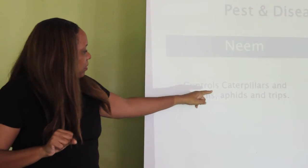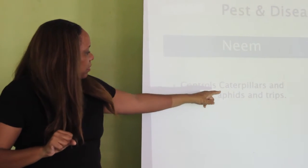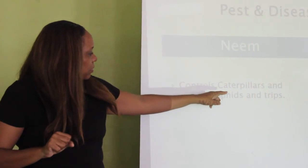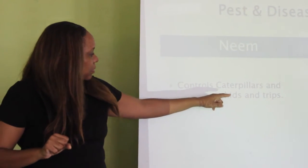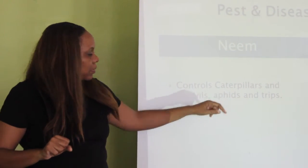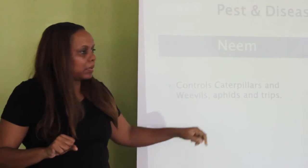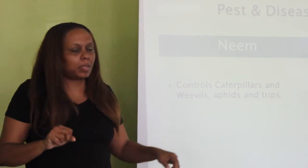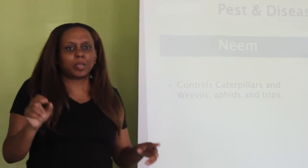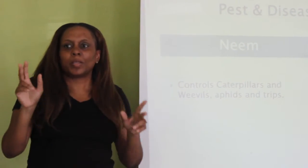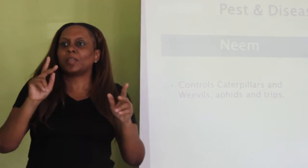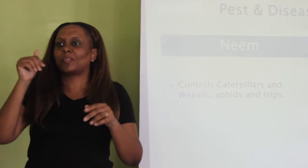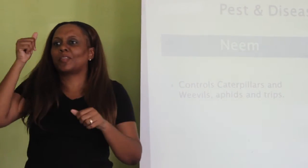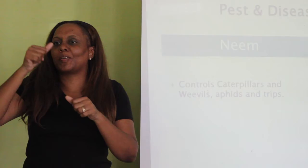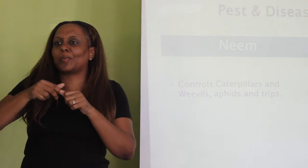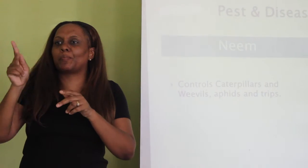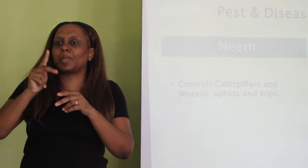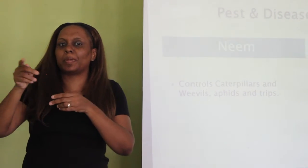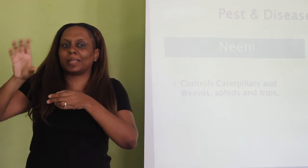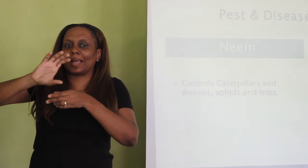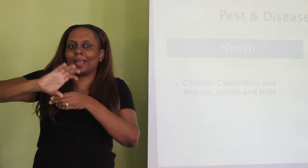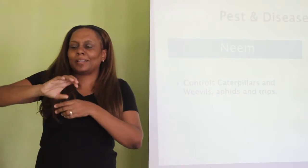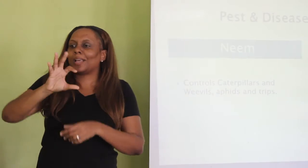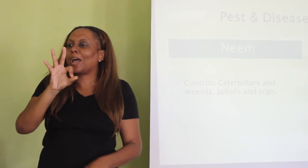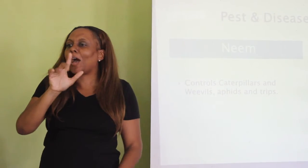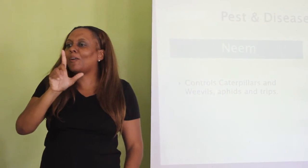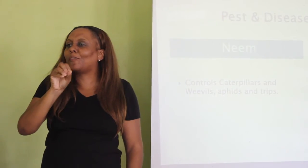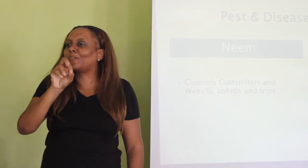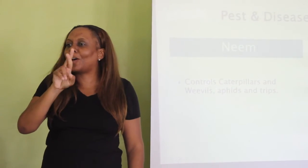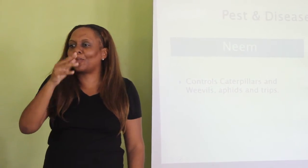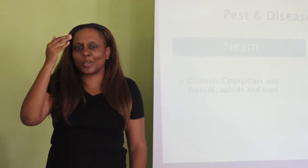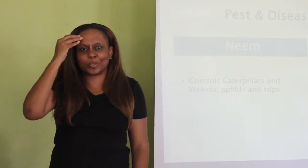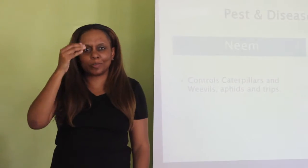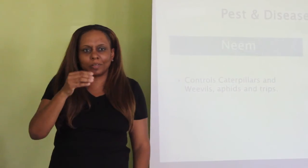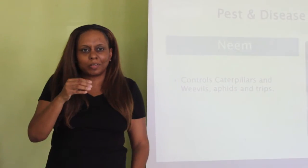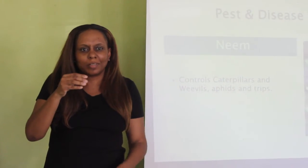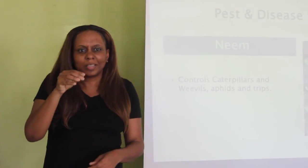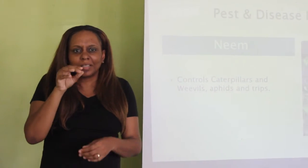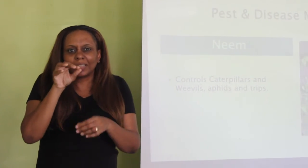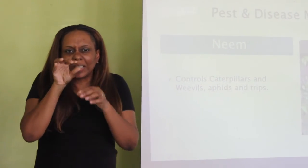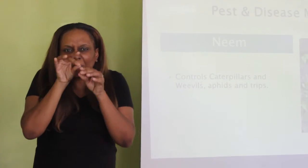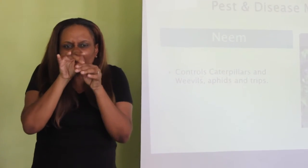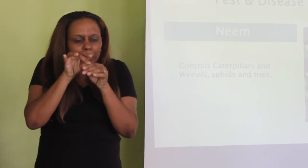flour you could put it in their rice the control windows as well just in being free yes it is